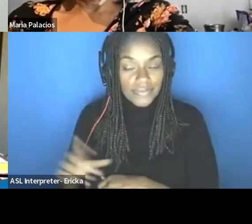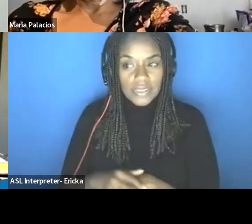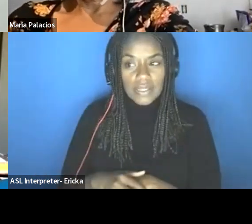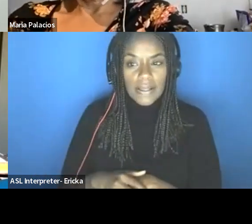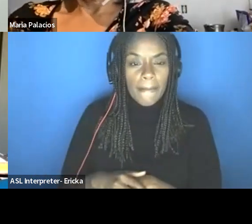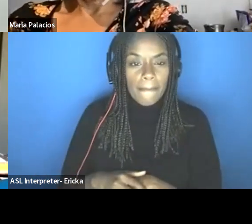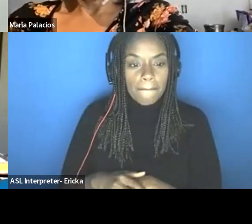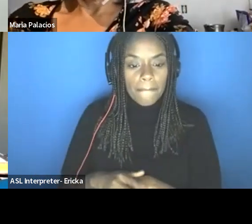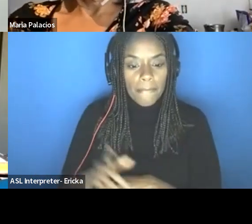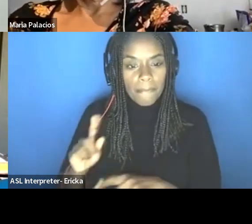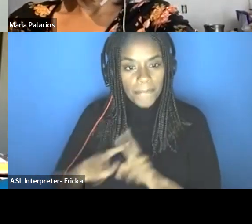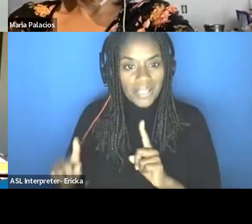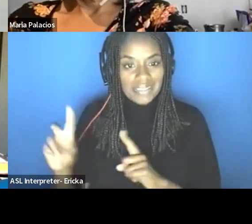We are saying that there's not a group of wheelchair users, it's not a group of blind people or a group of people with cognitive disabilities.